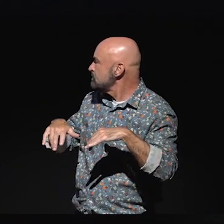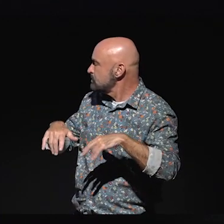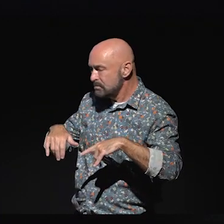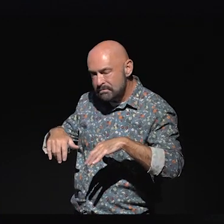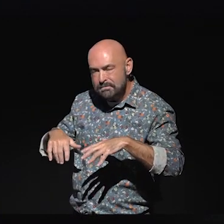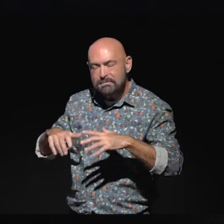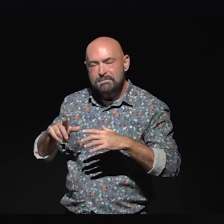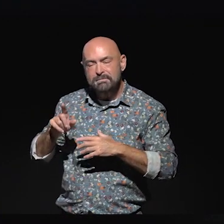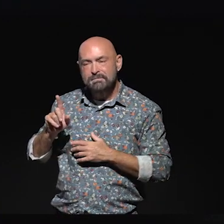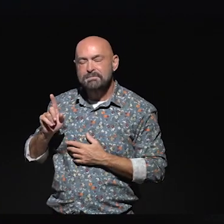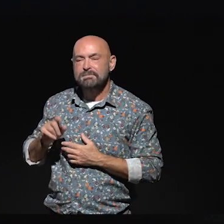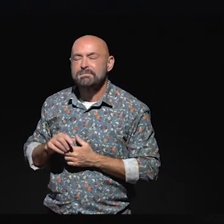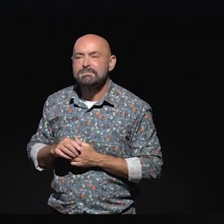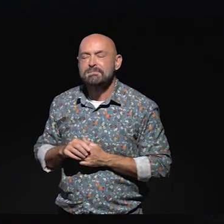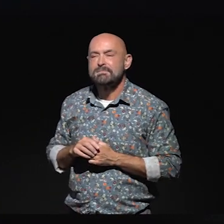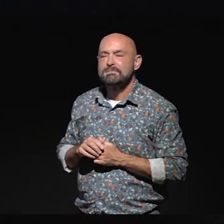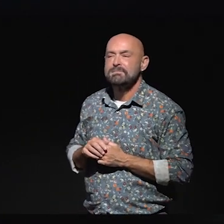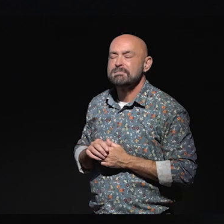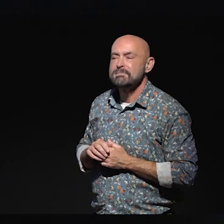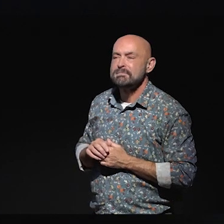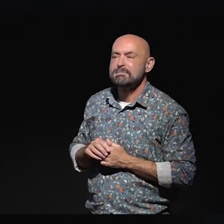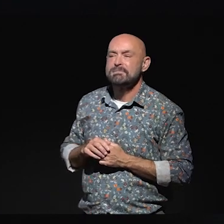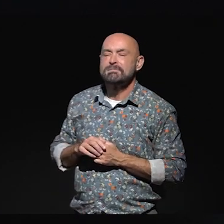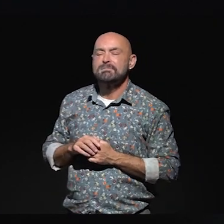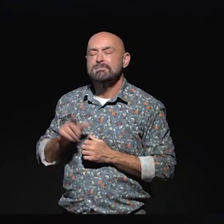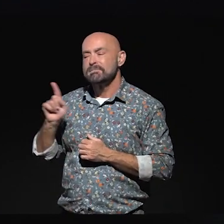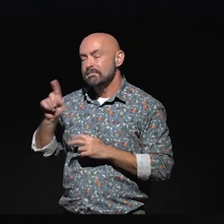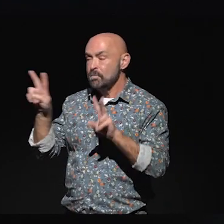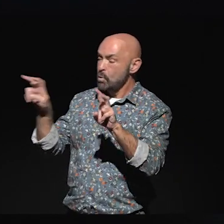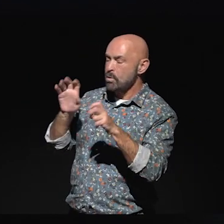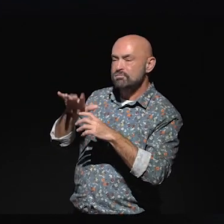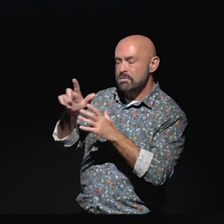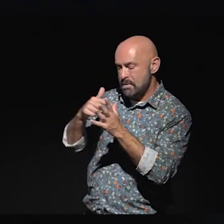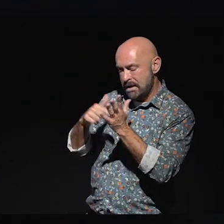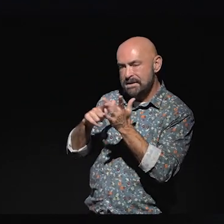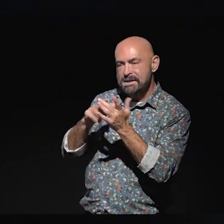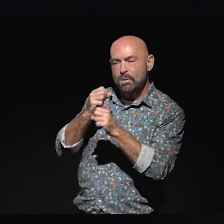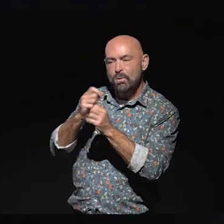It is, in fact, a direct quotation from antiquity, just like, in a certain sense,